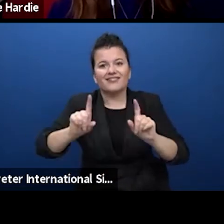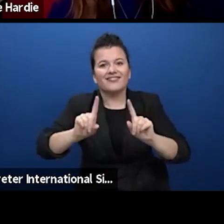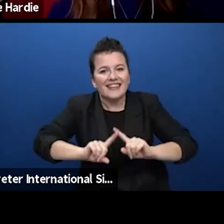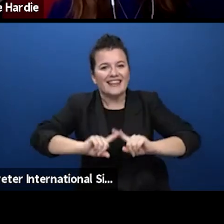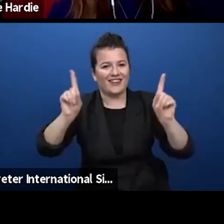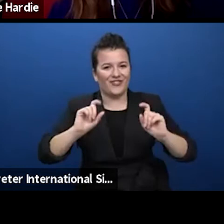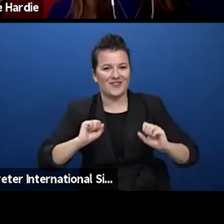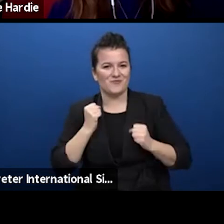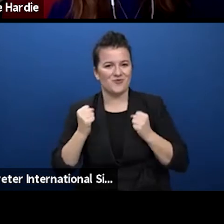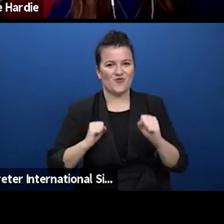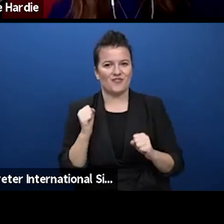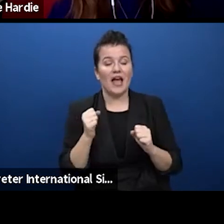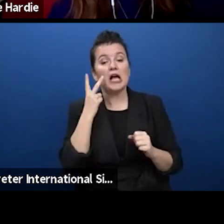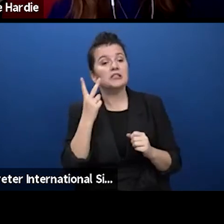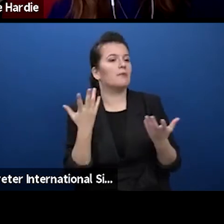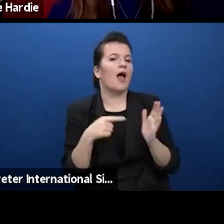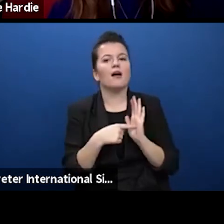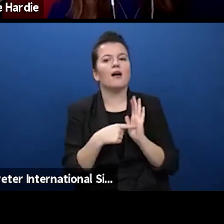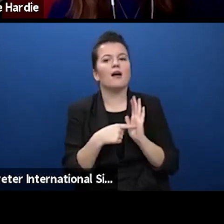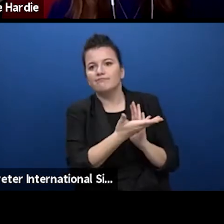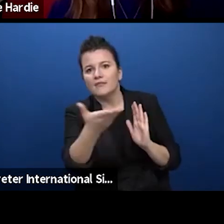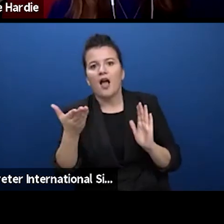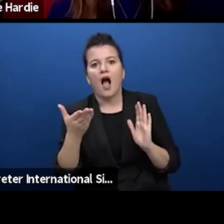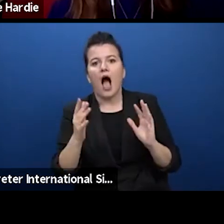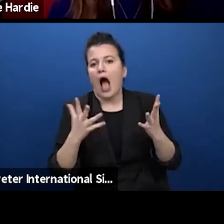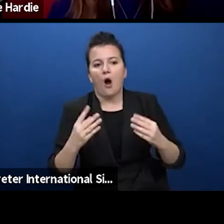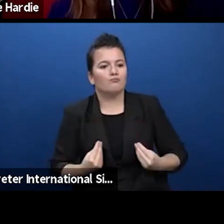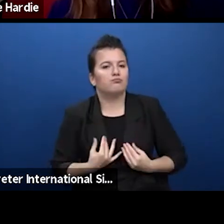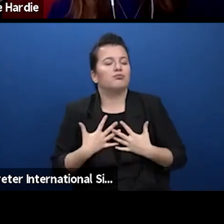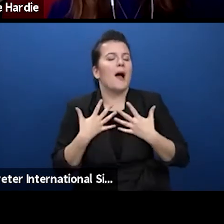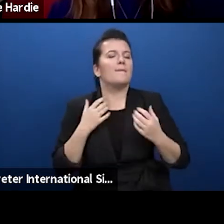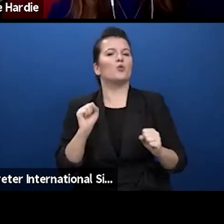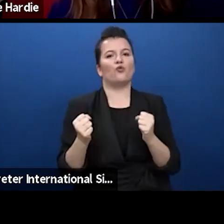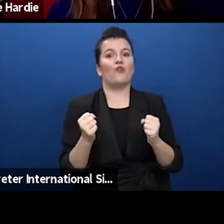you know they also like move together into some kind of creation you know and I think